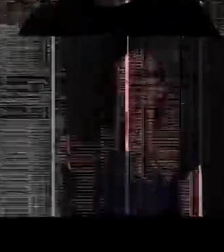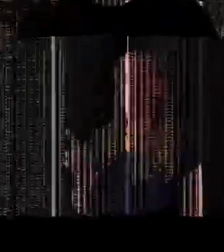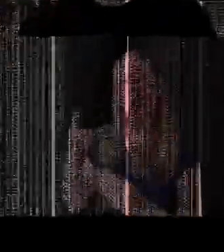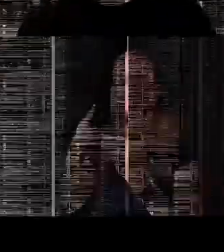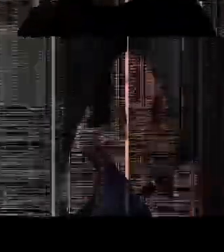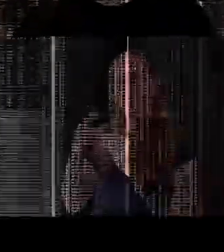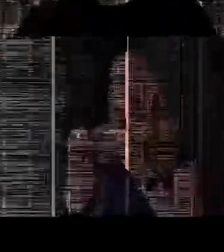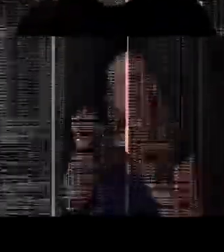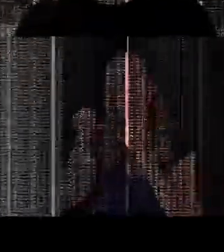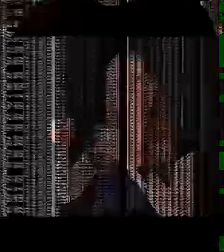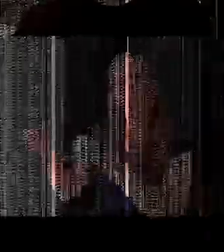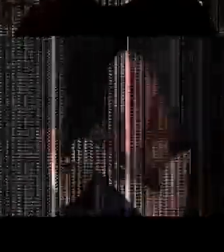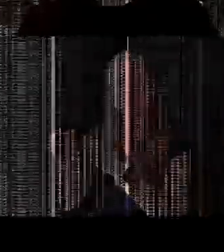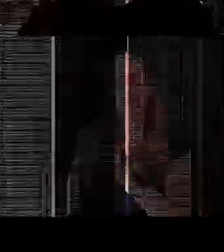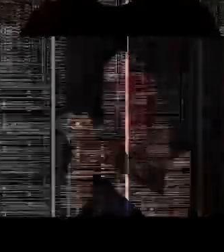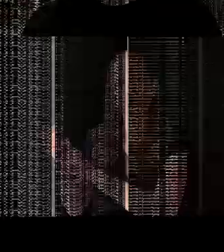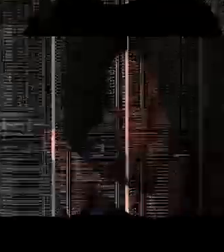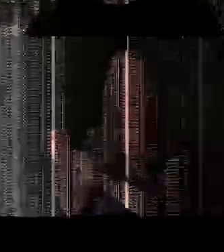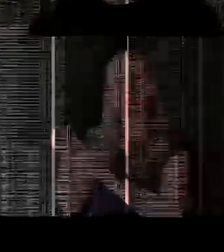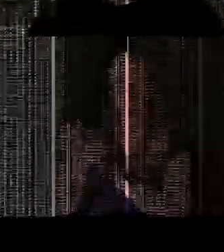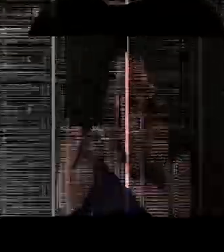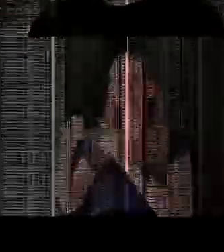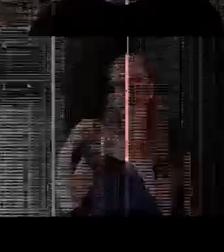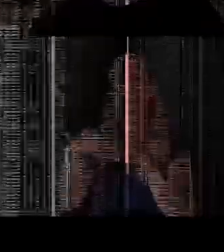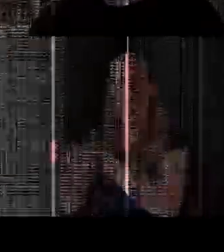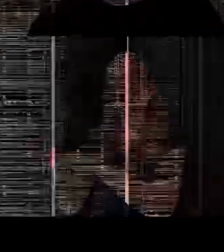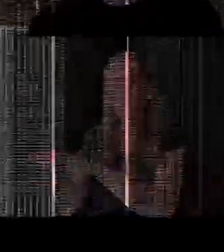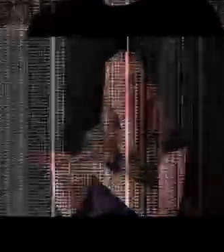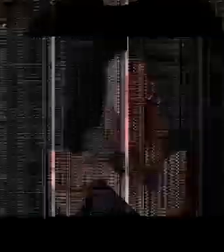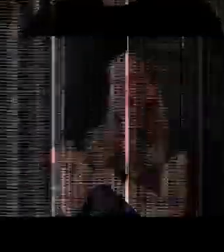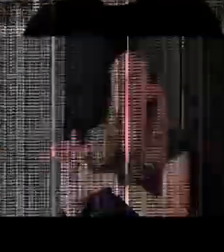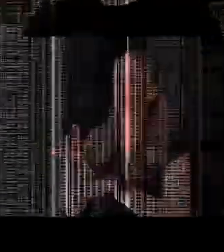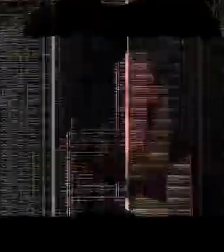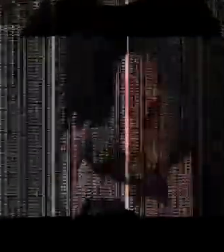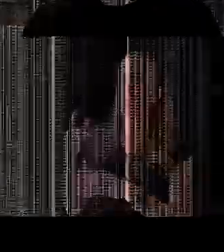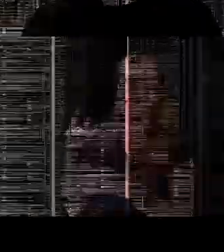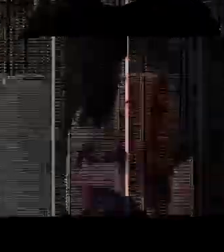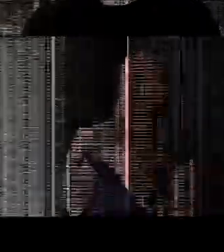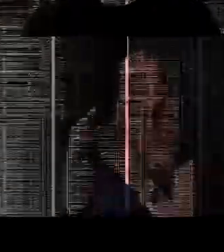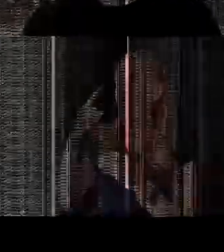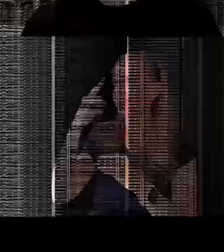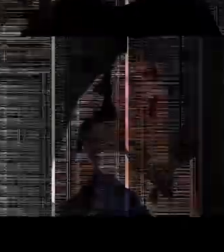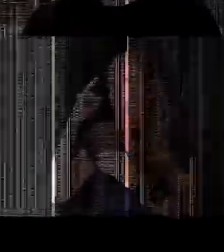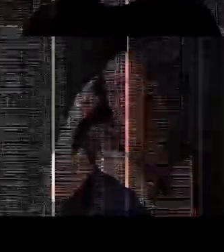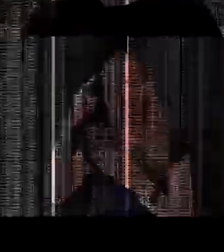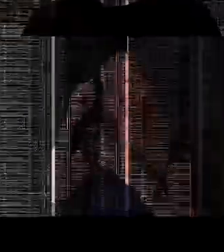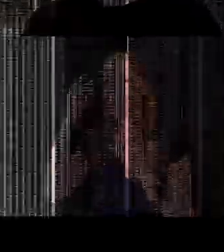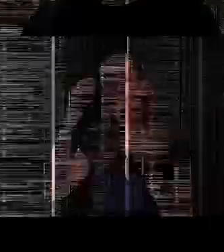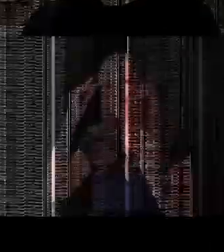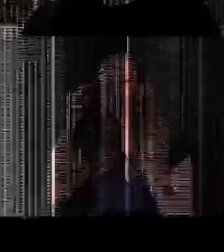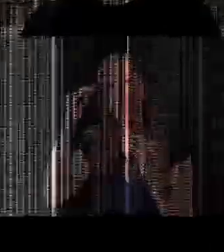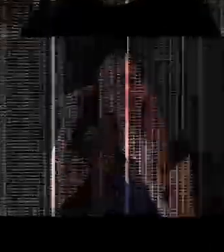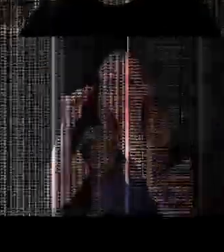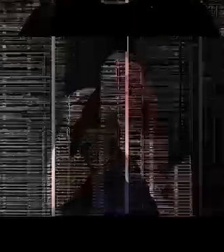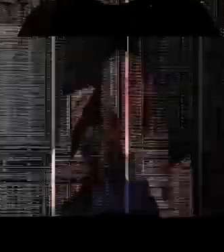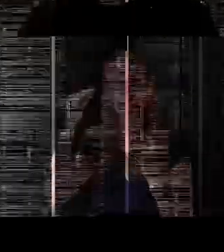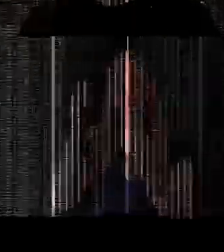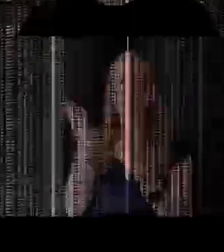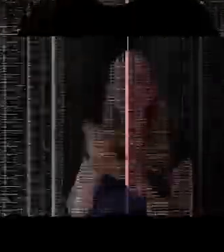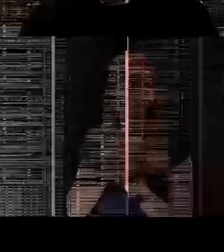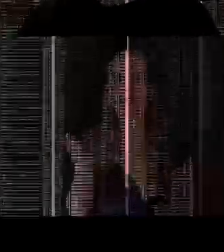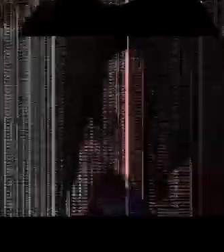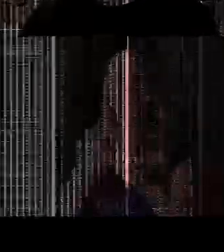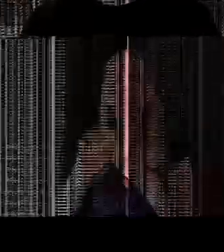it's about cross-section analogy. It's about thinking about things in a different way and